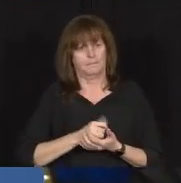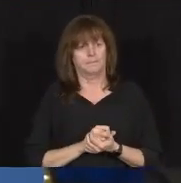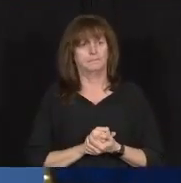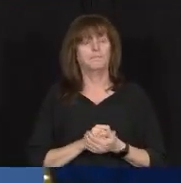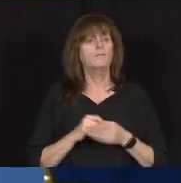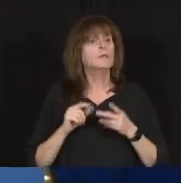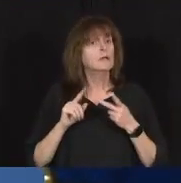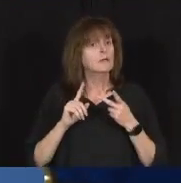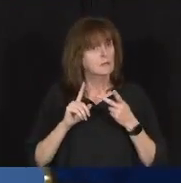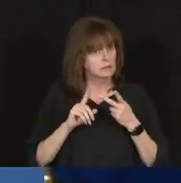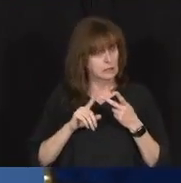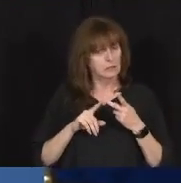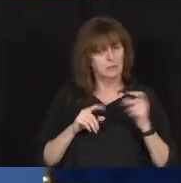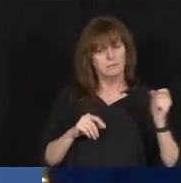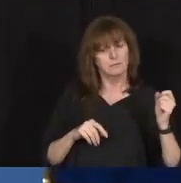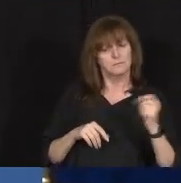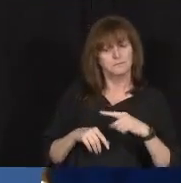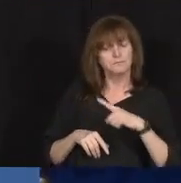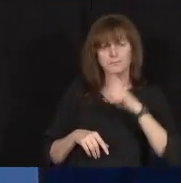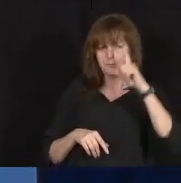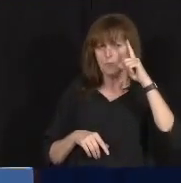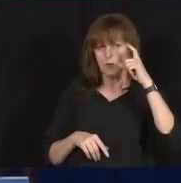Premier Ford